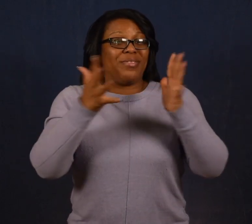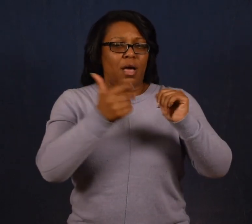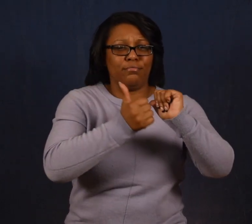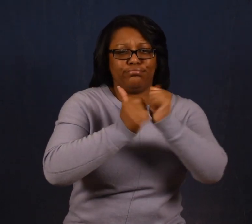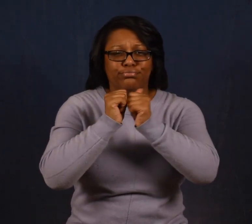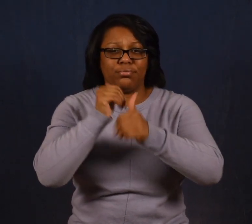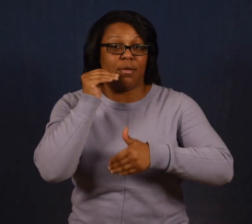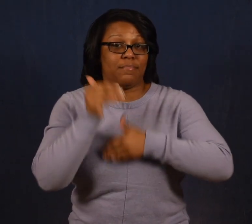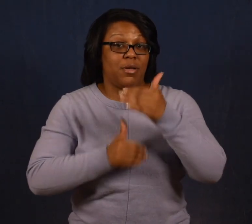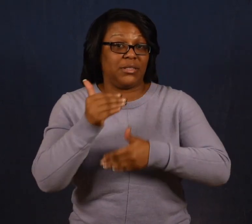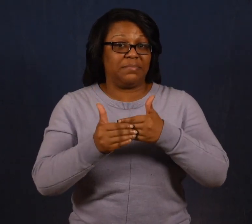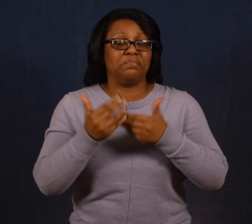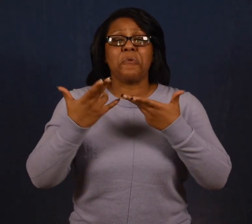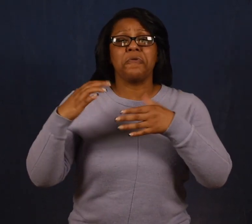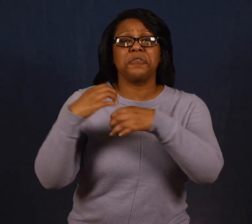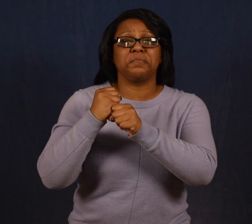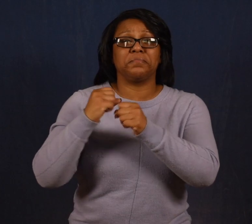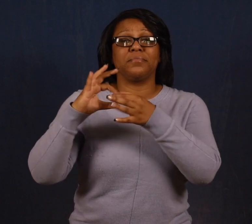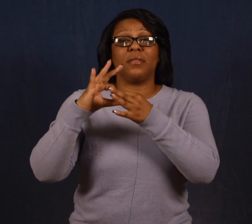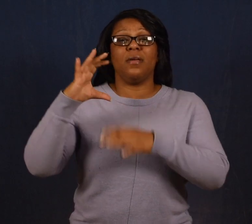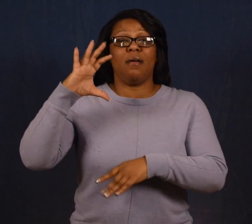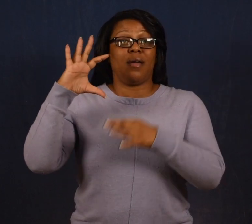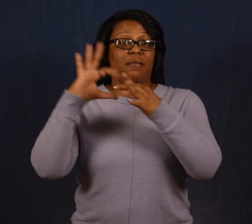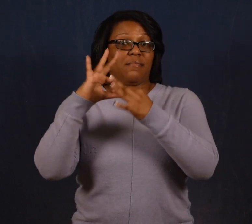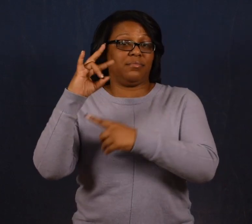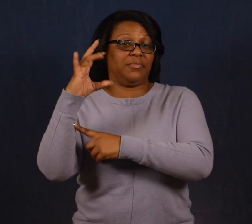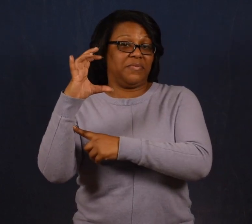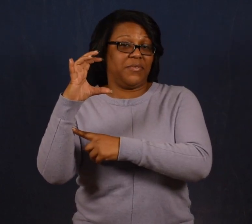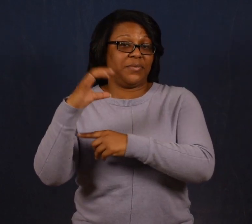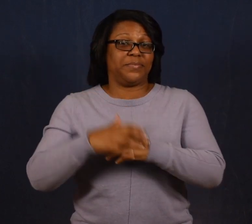without a competitive process (Connect 700),